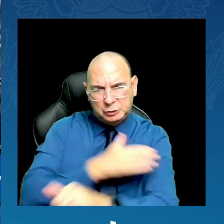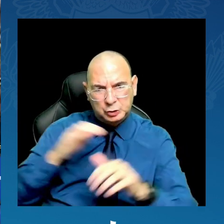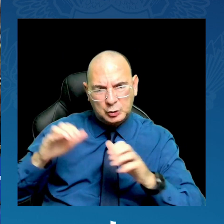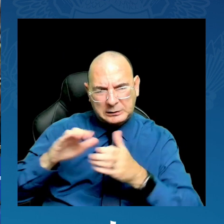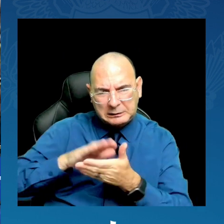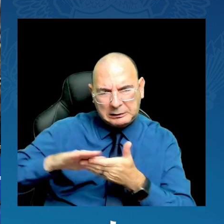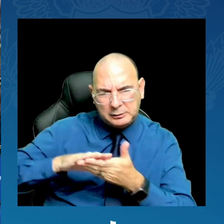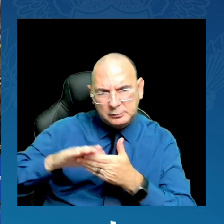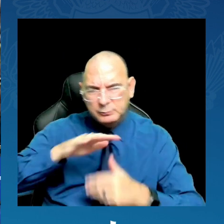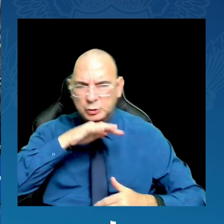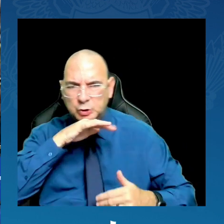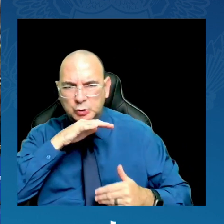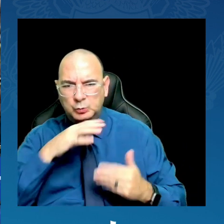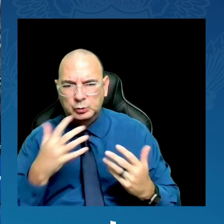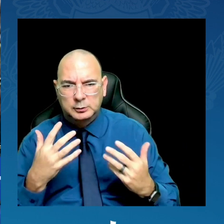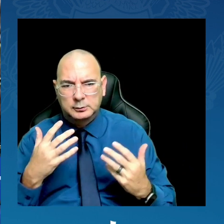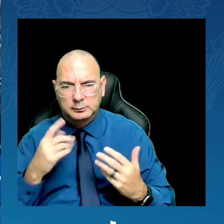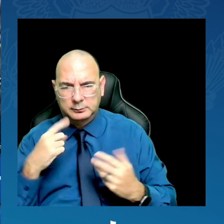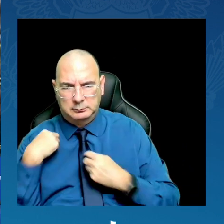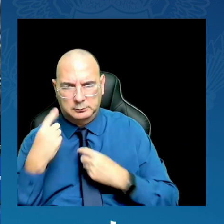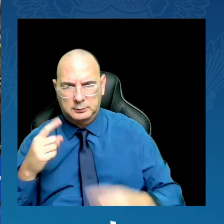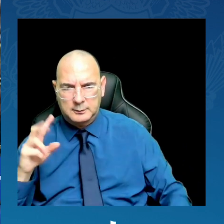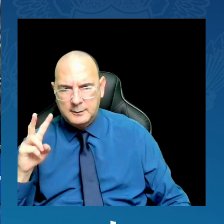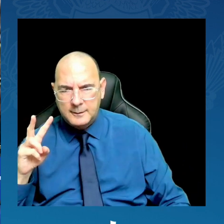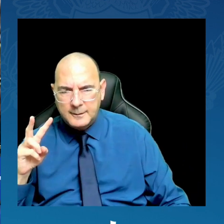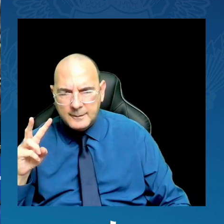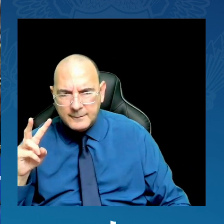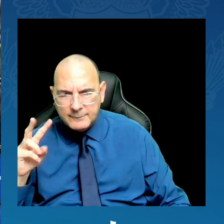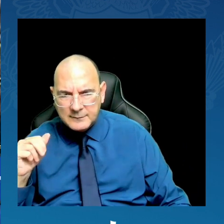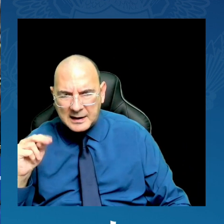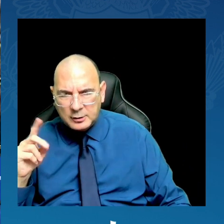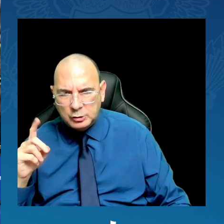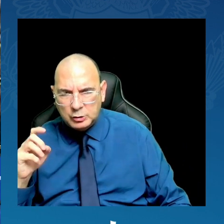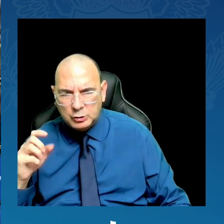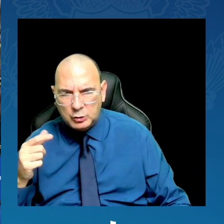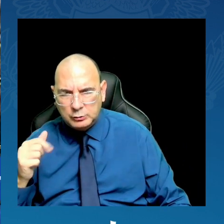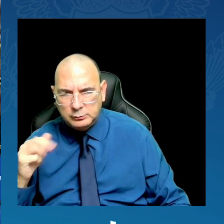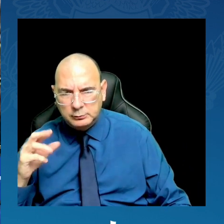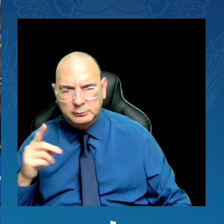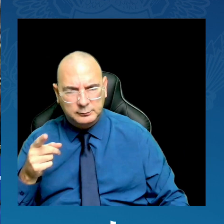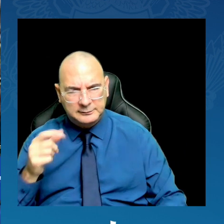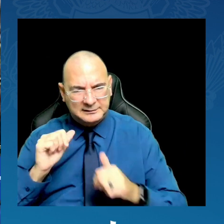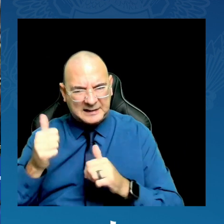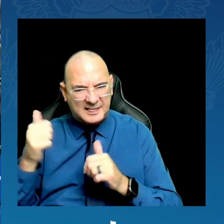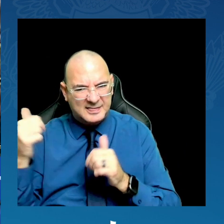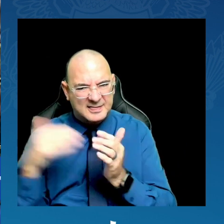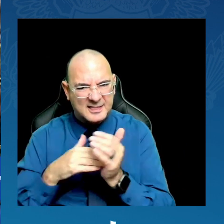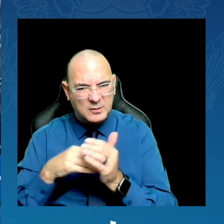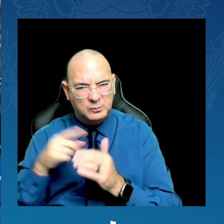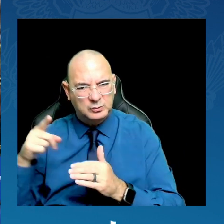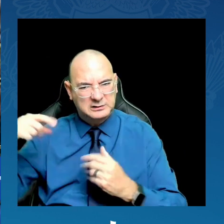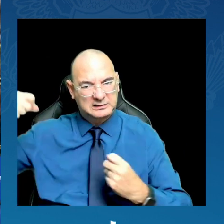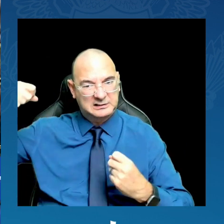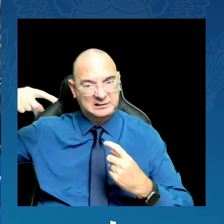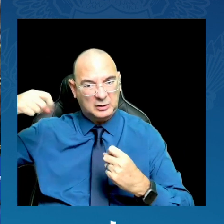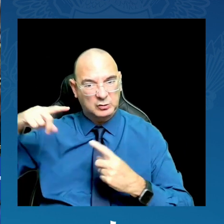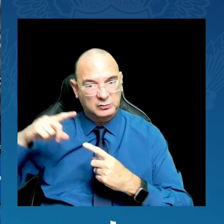we've had more than 10,000 satellites launched into our skies. More than half of them are now defunct.